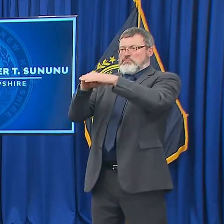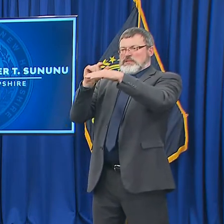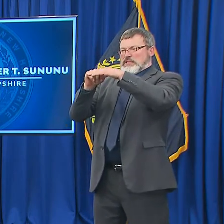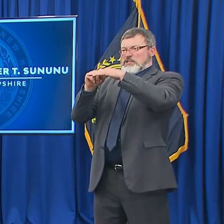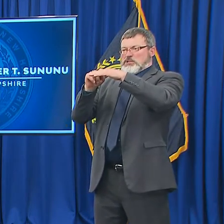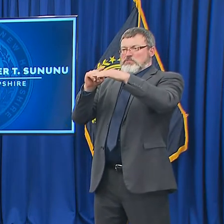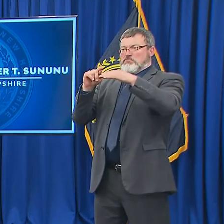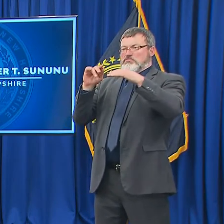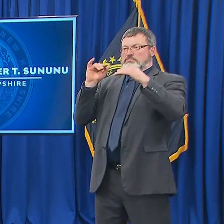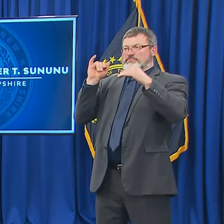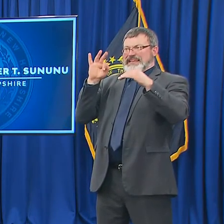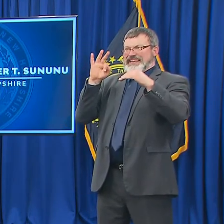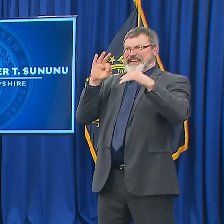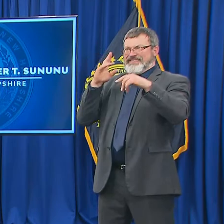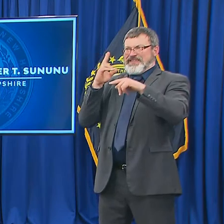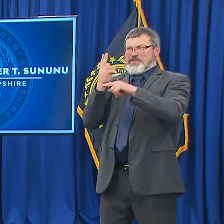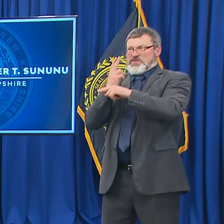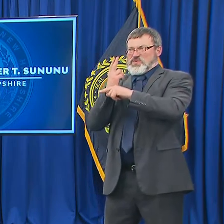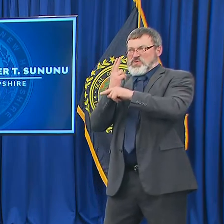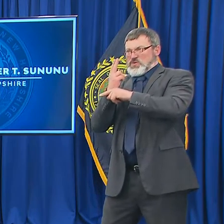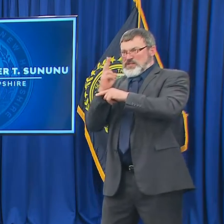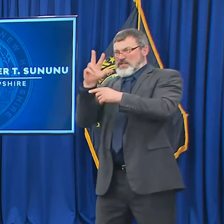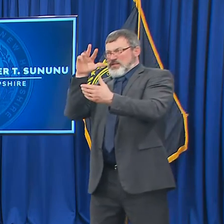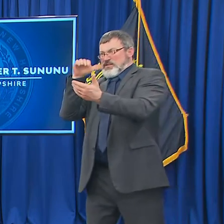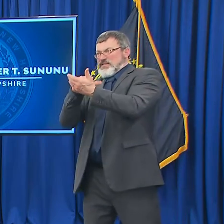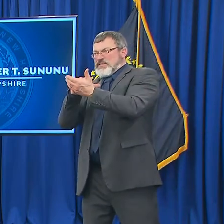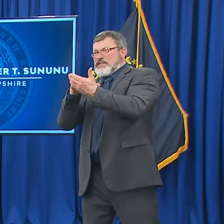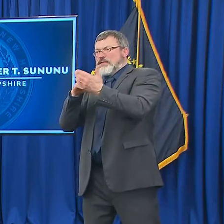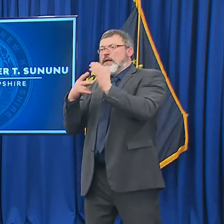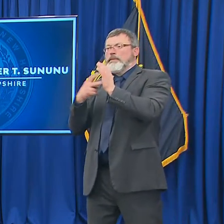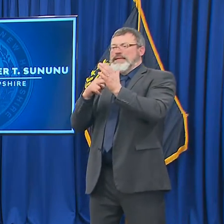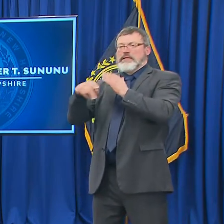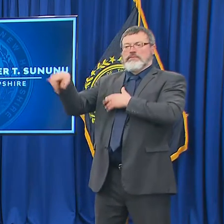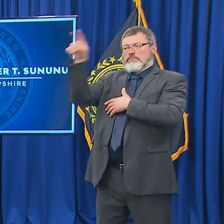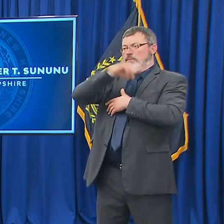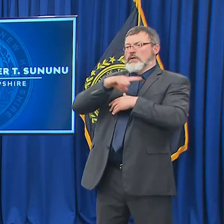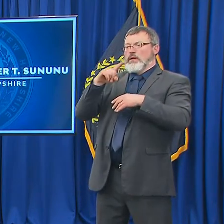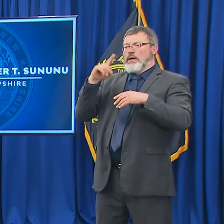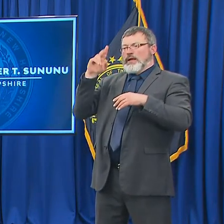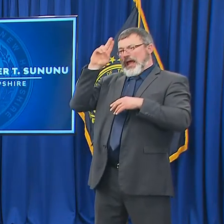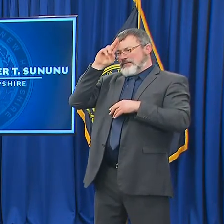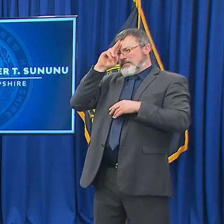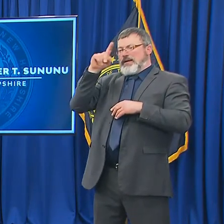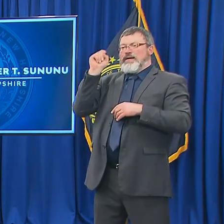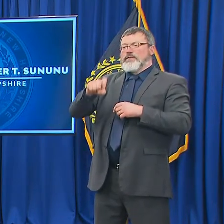that we set up in the spring are still ready enable. We have two of our biggest Two fairly